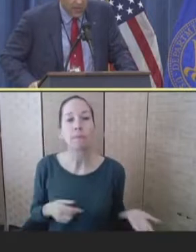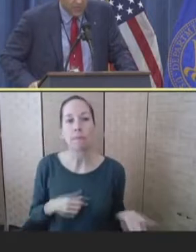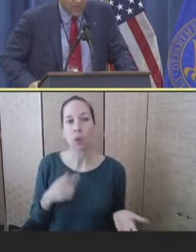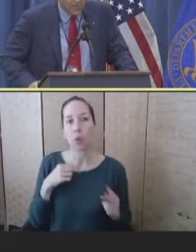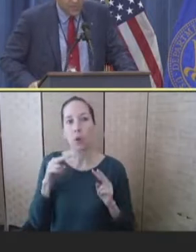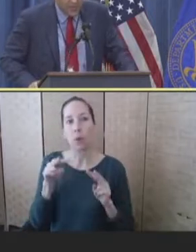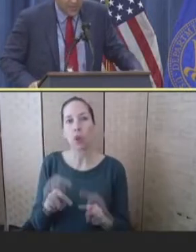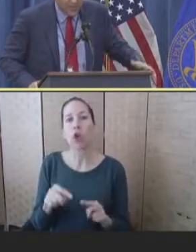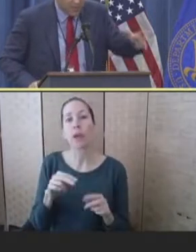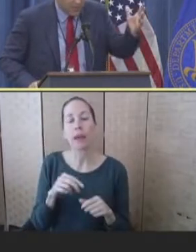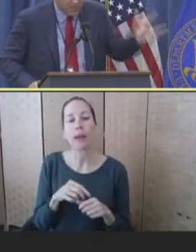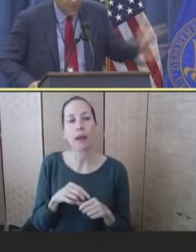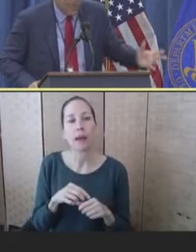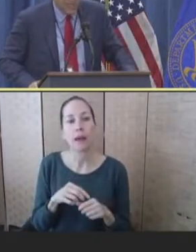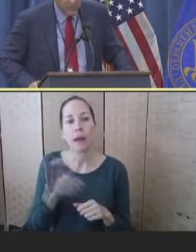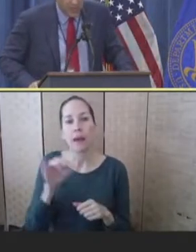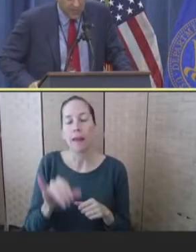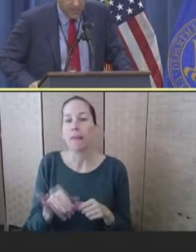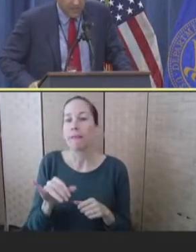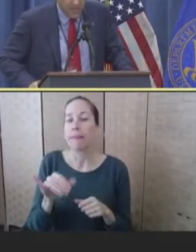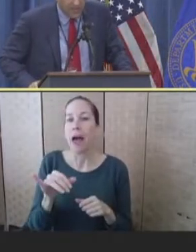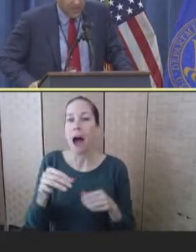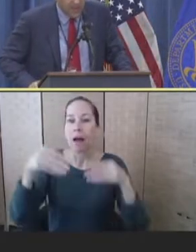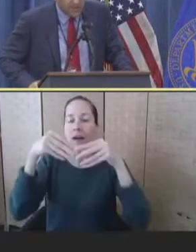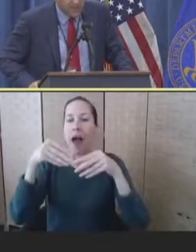And you can think of these as sort of family trees of influenza viruses.